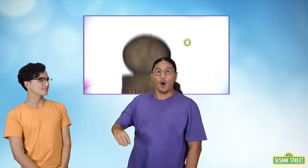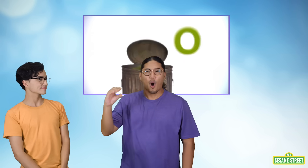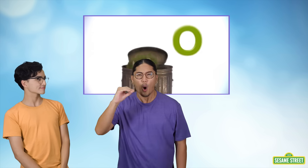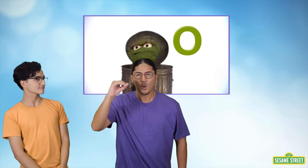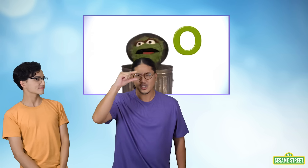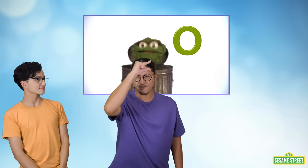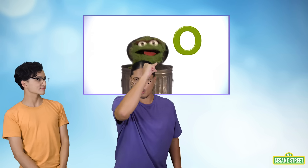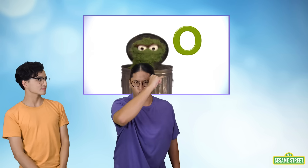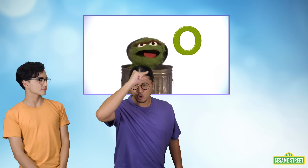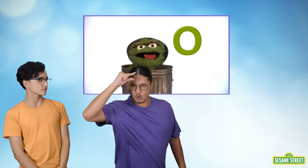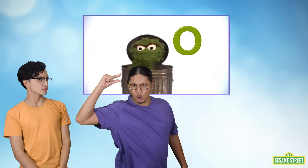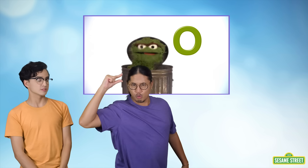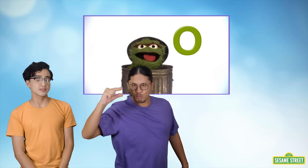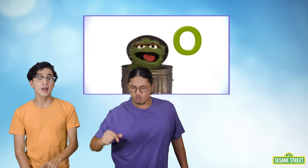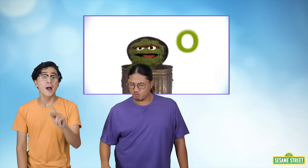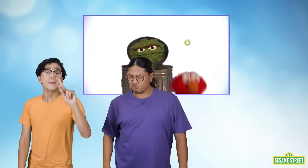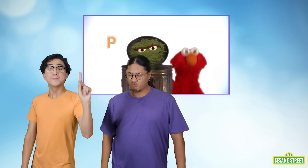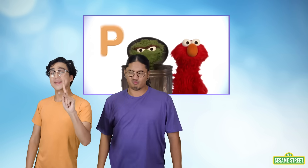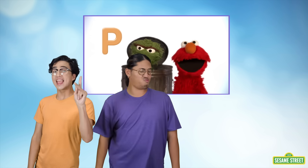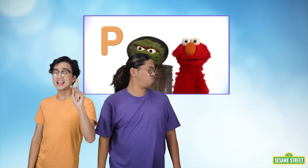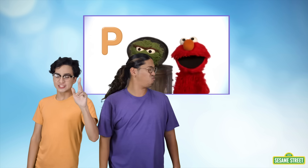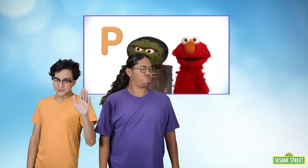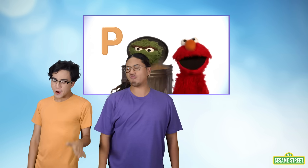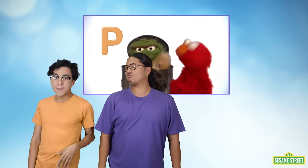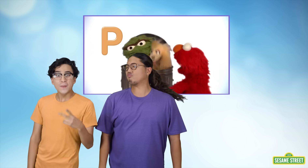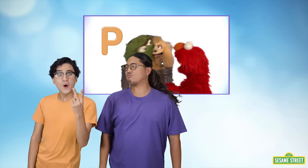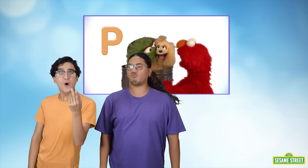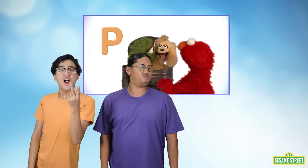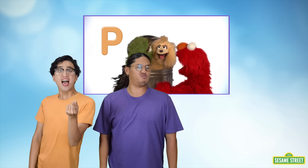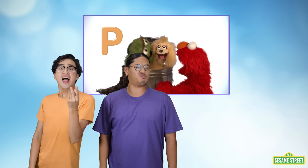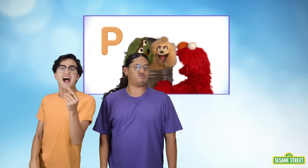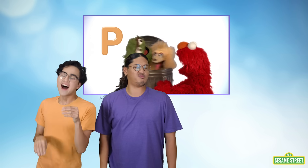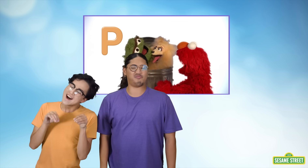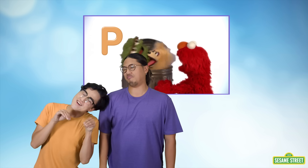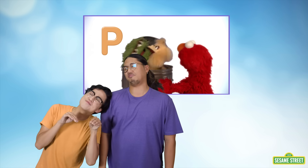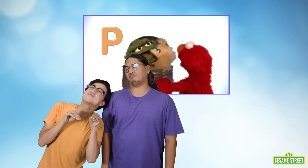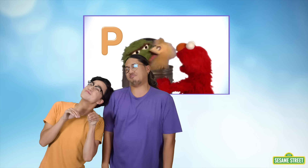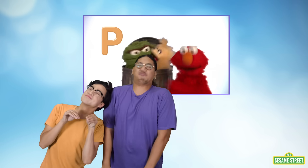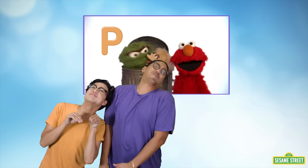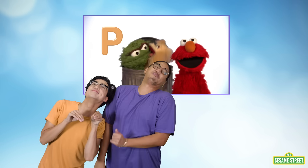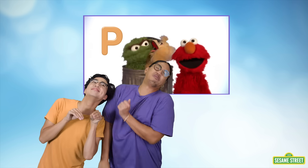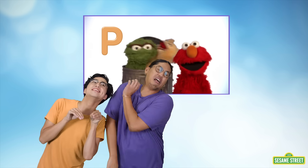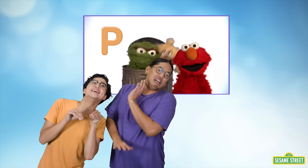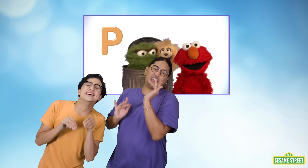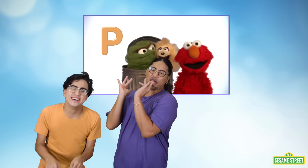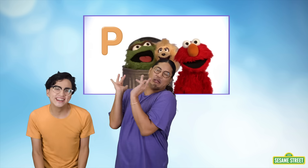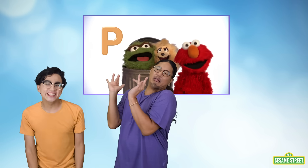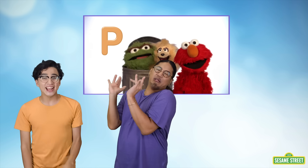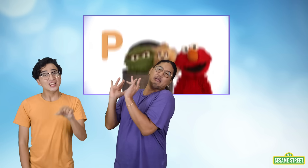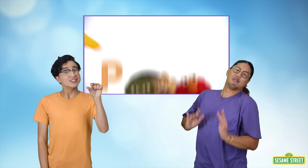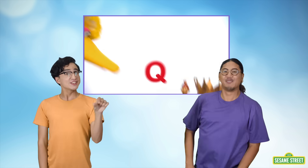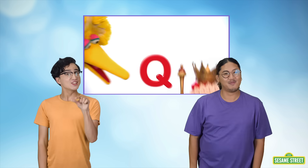O is for Oscar P is for poodle Yuck.